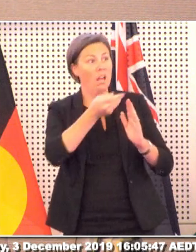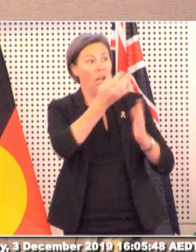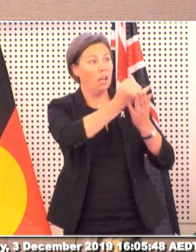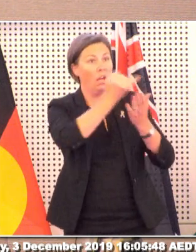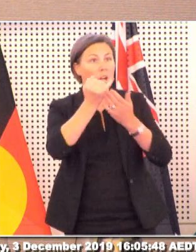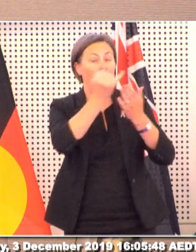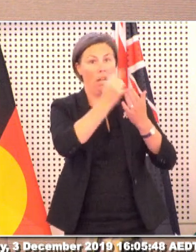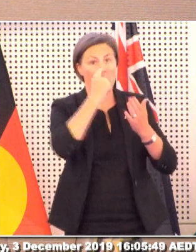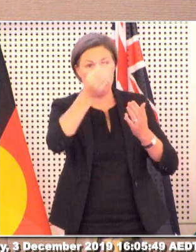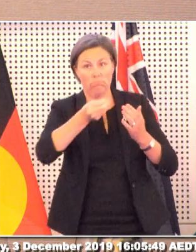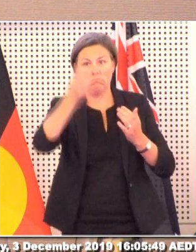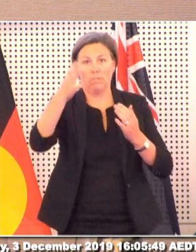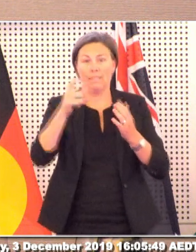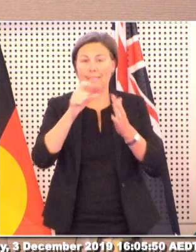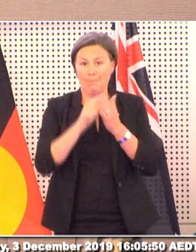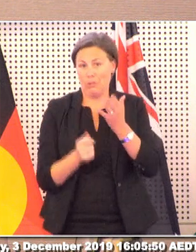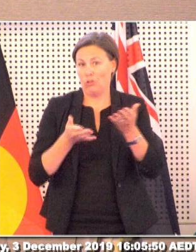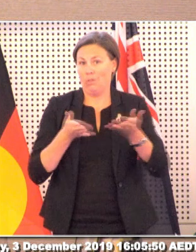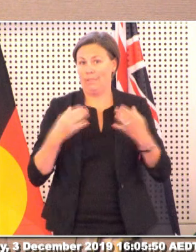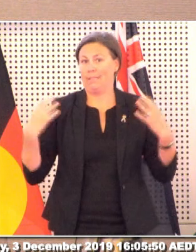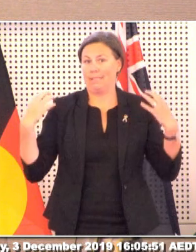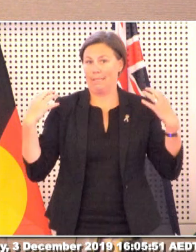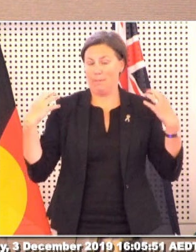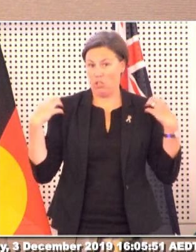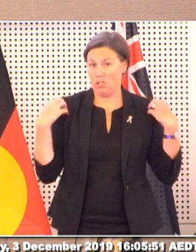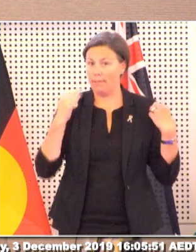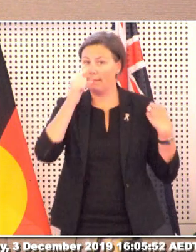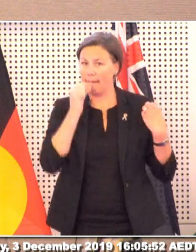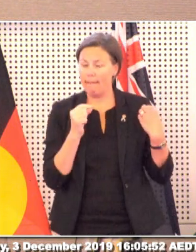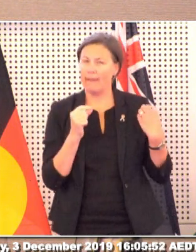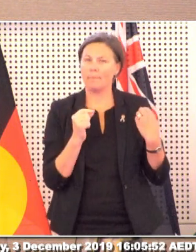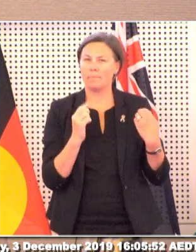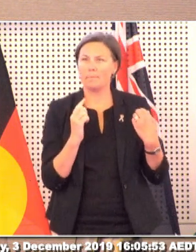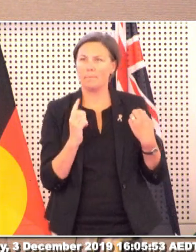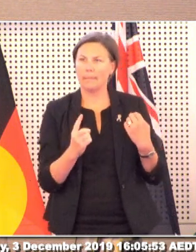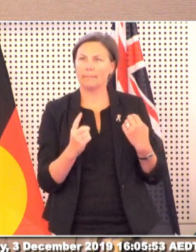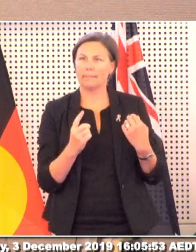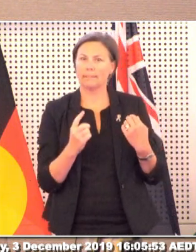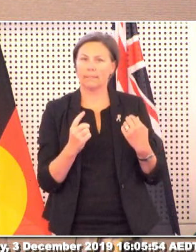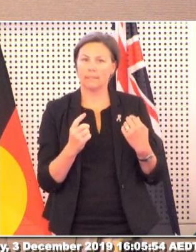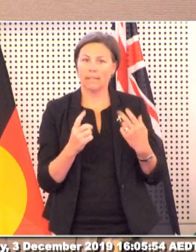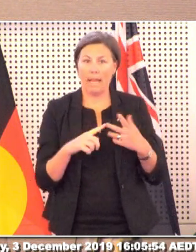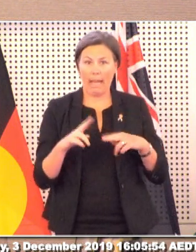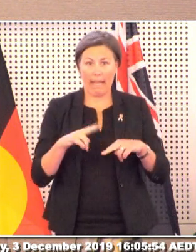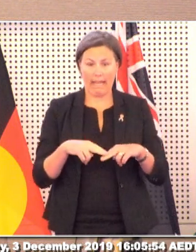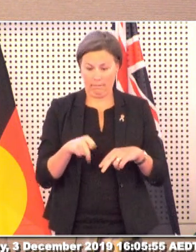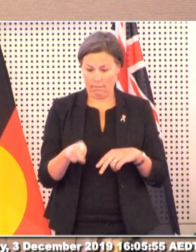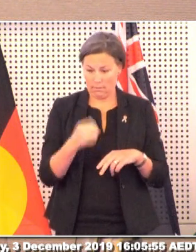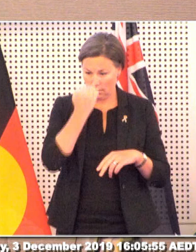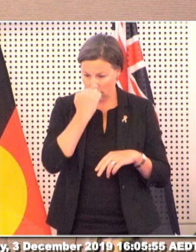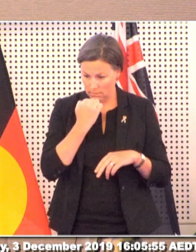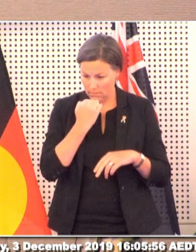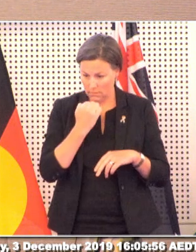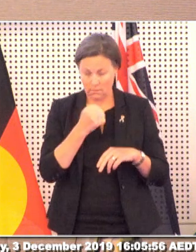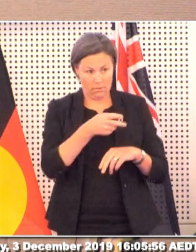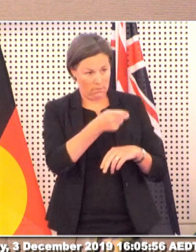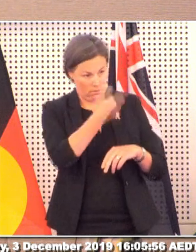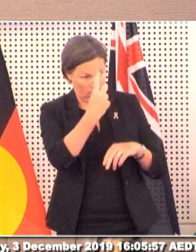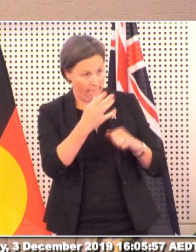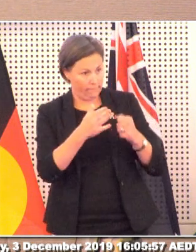But it seems to me that to have an issue escalated to a point where it might be